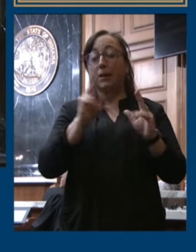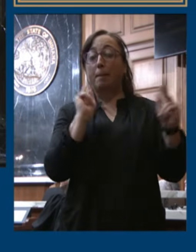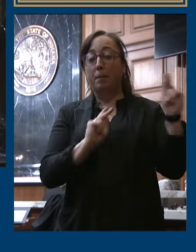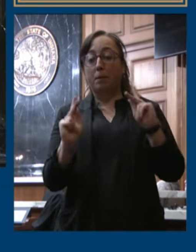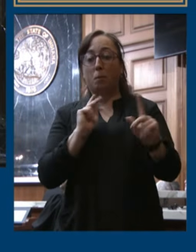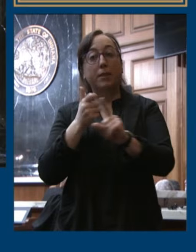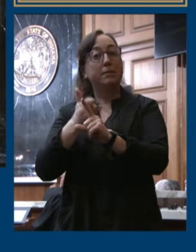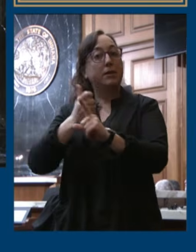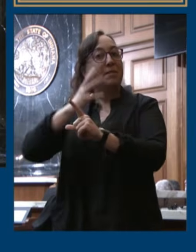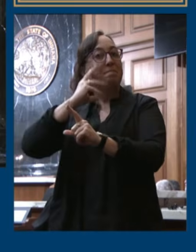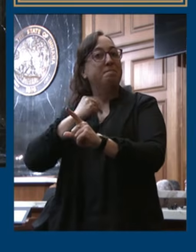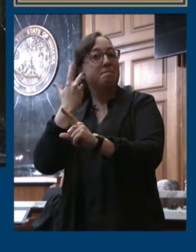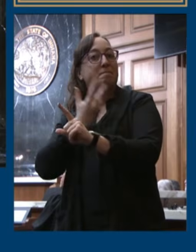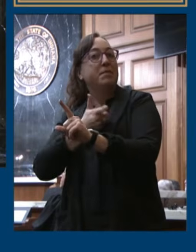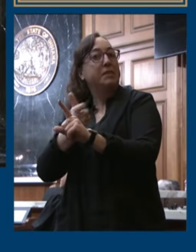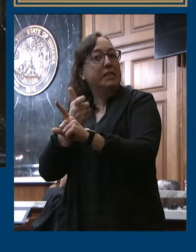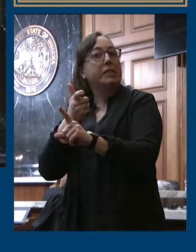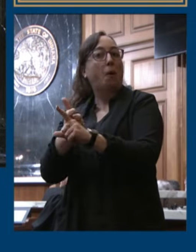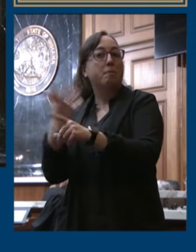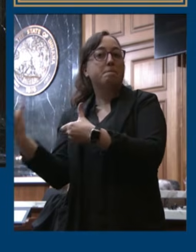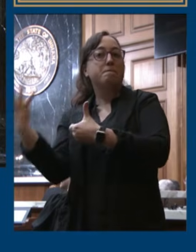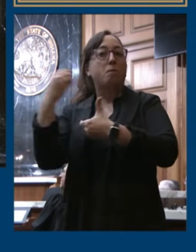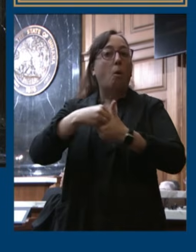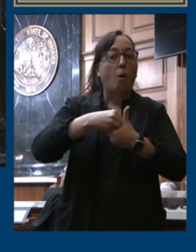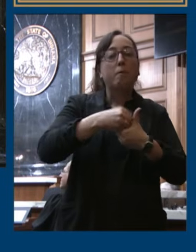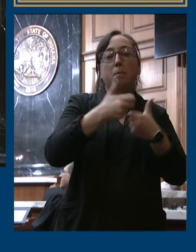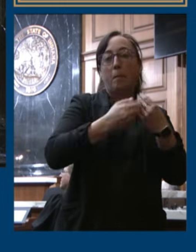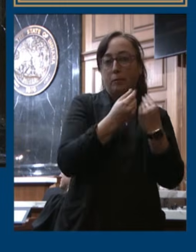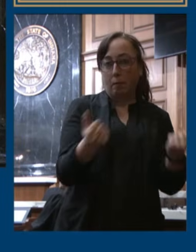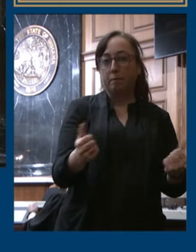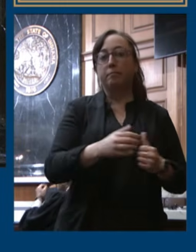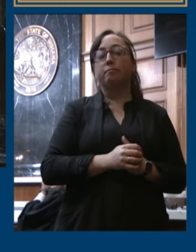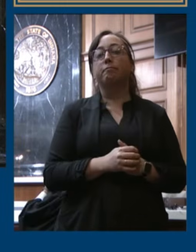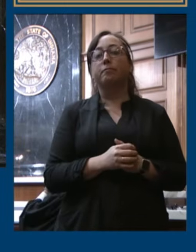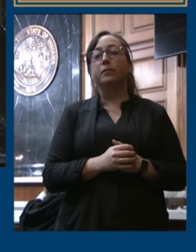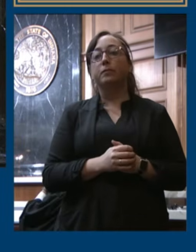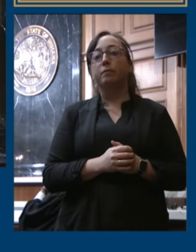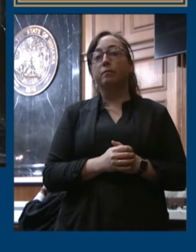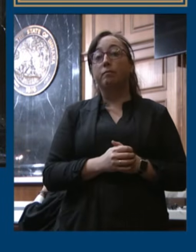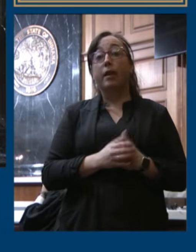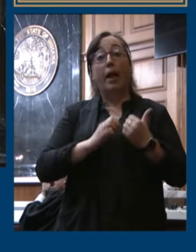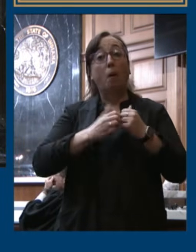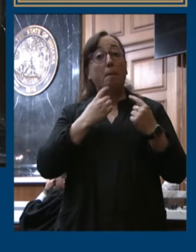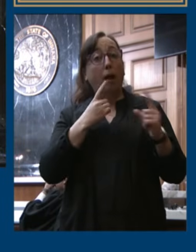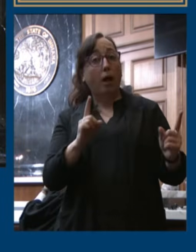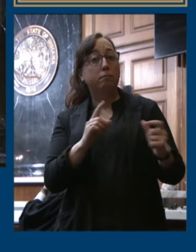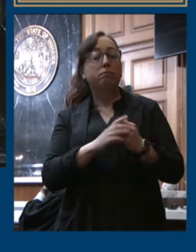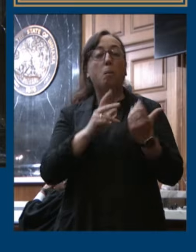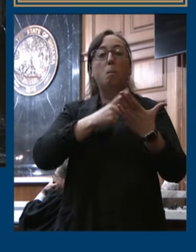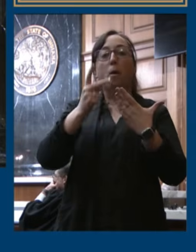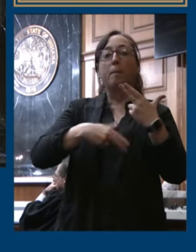EXPERIENCE AS PART OF THE SOLUTION. THEY ACCOMPLISH THAT THROUGH A PROGRAM CALLED IRACS,